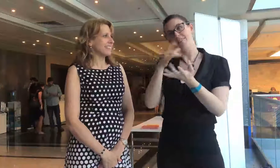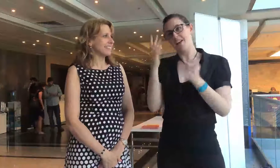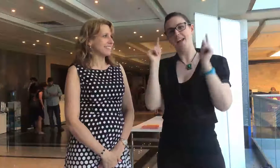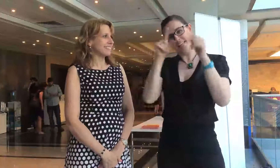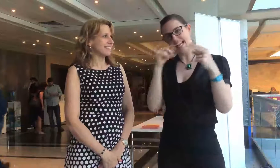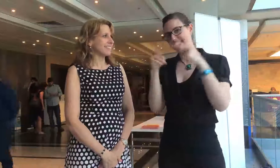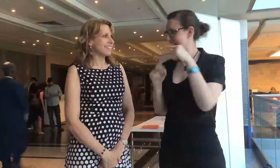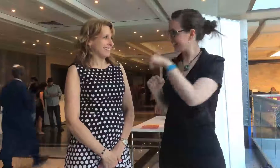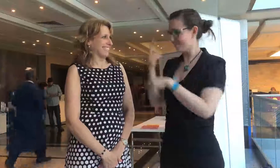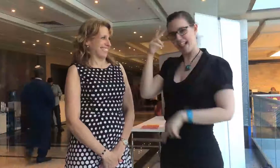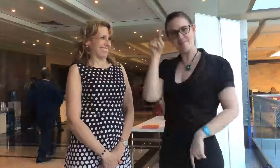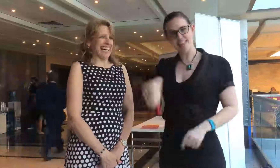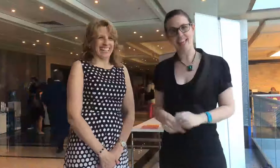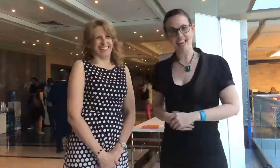Yes, that's right. Bye for now.